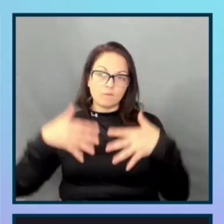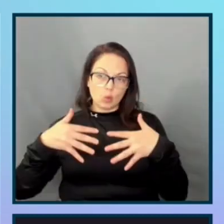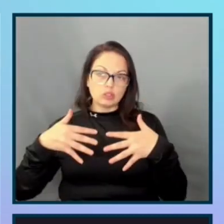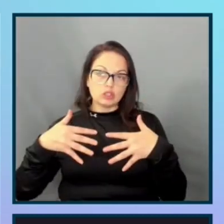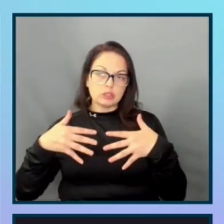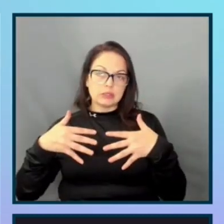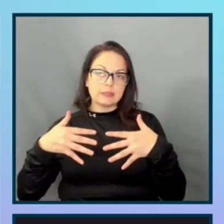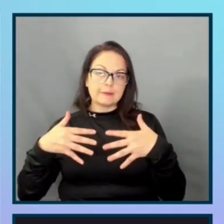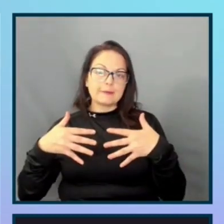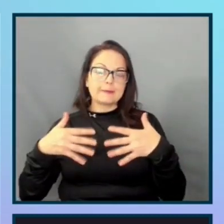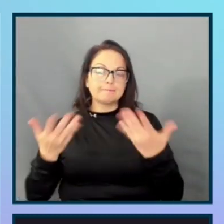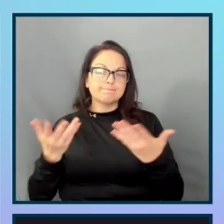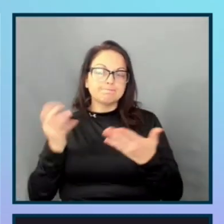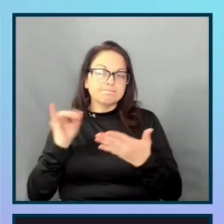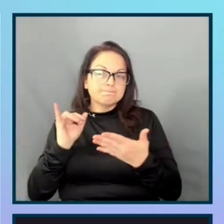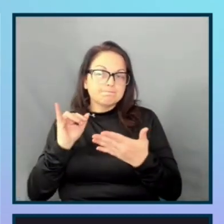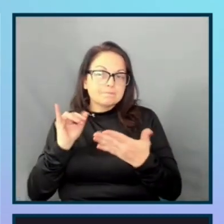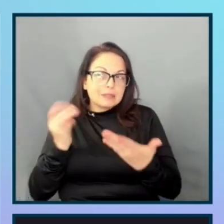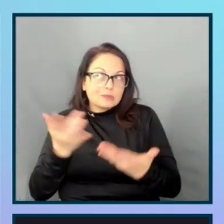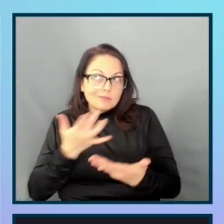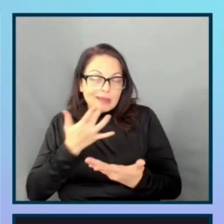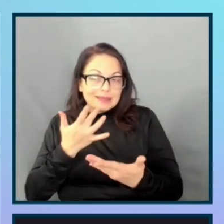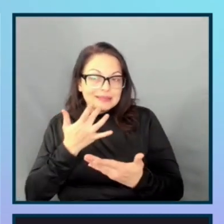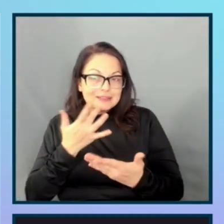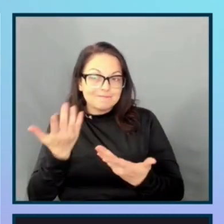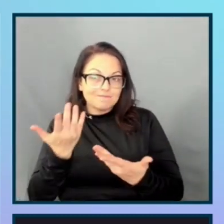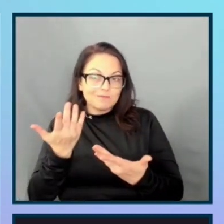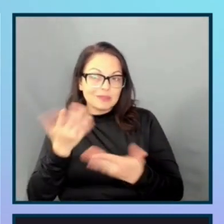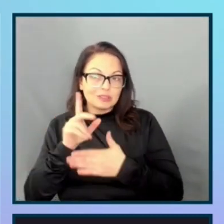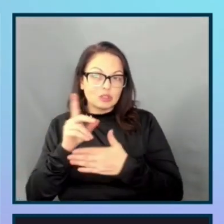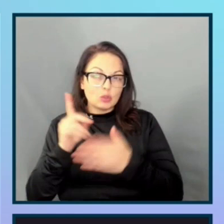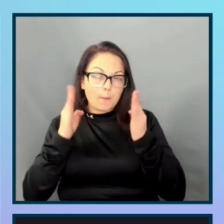against disabled people's access rights, 'cause it lowers the expectation.